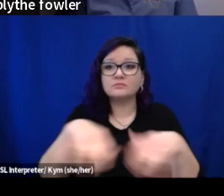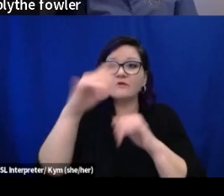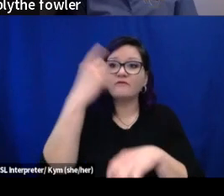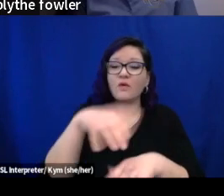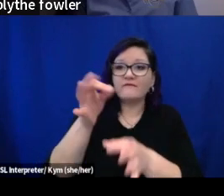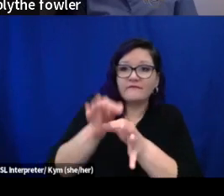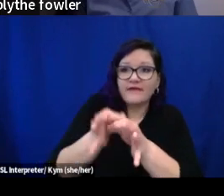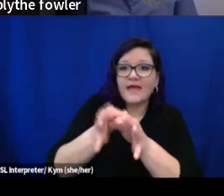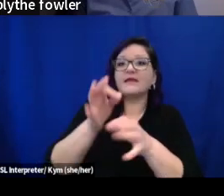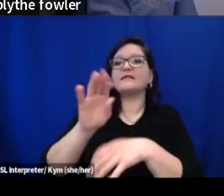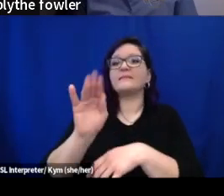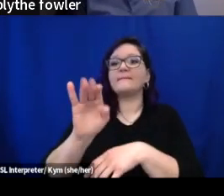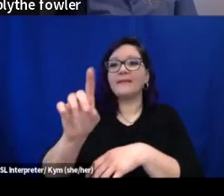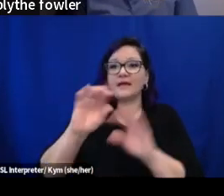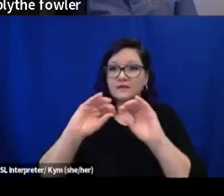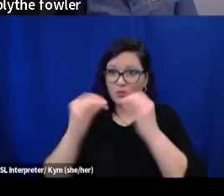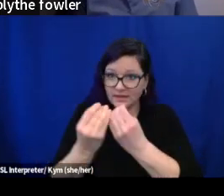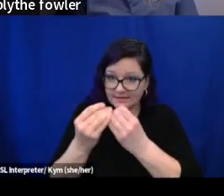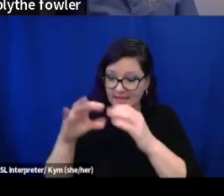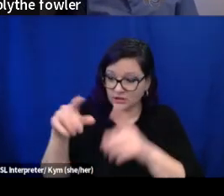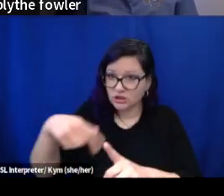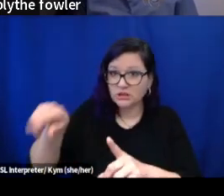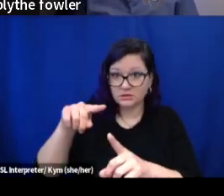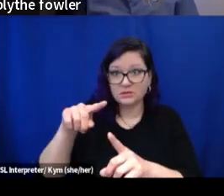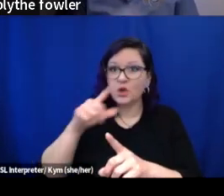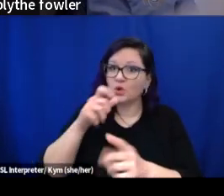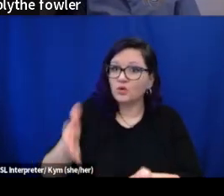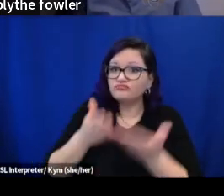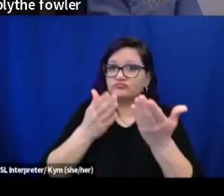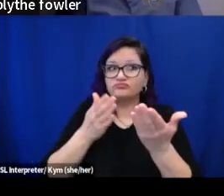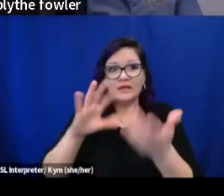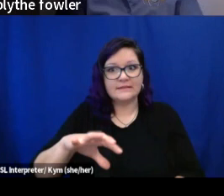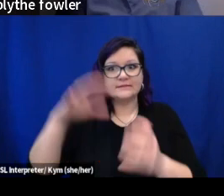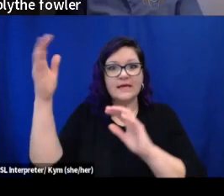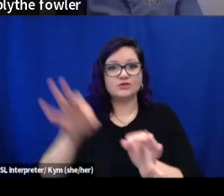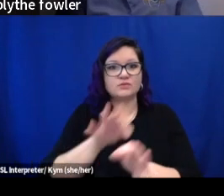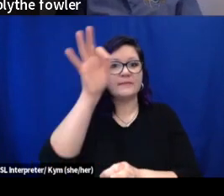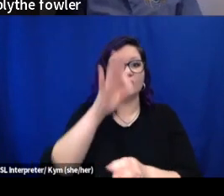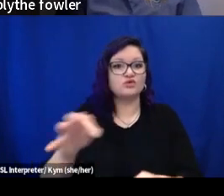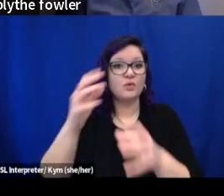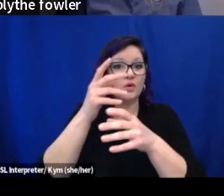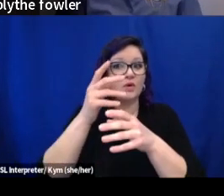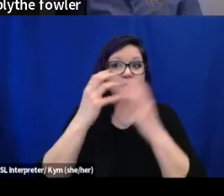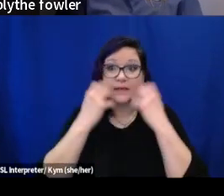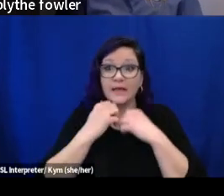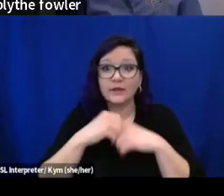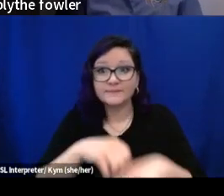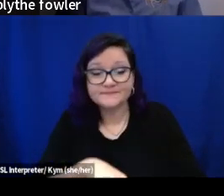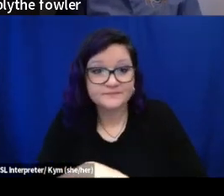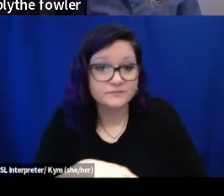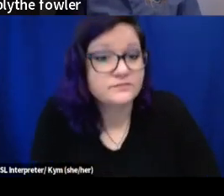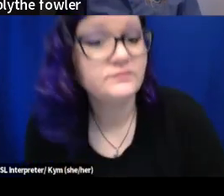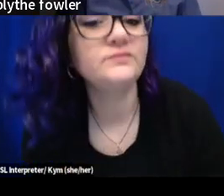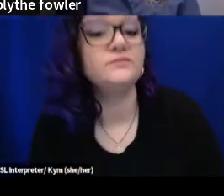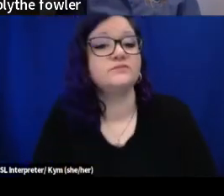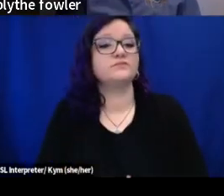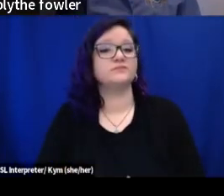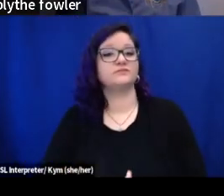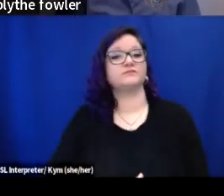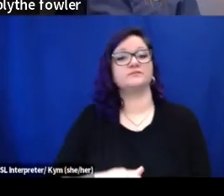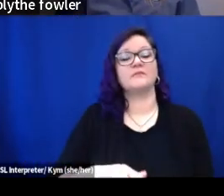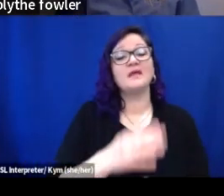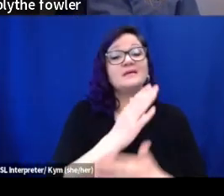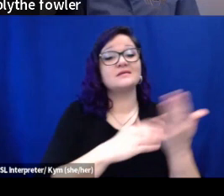organizations providing disaster spiritual care. Some additional highlights of the Guidelines